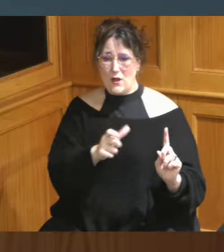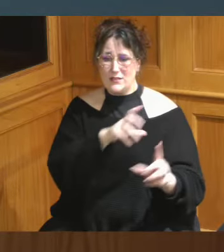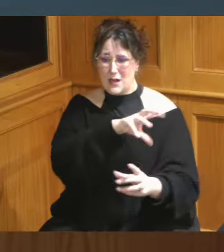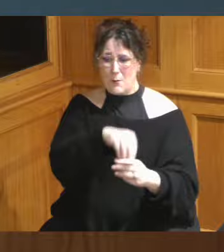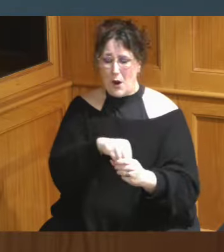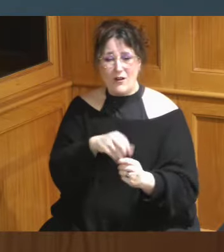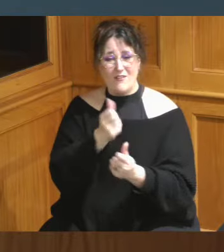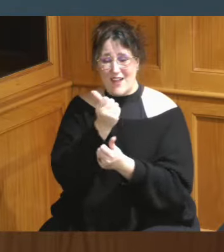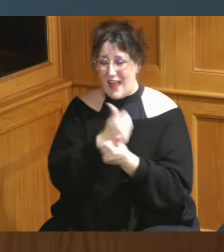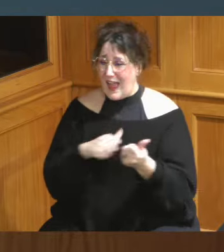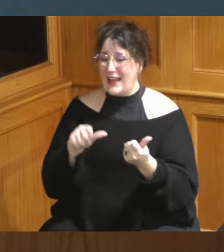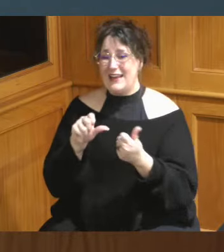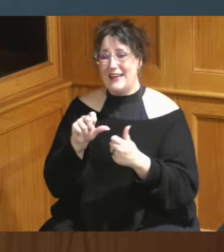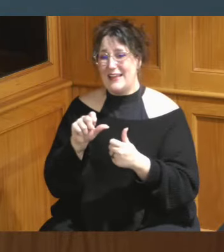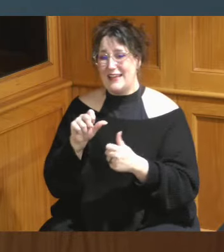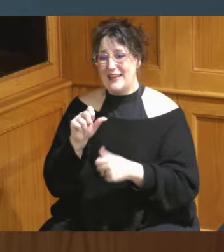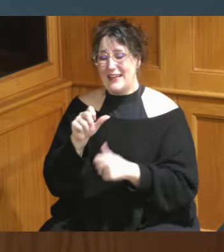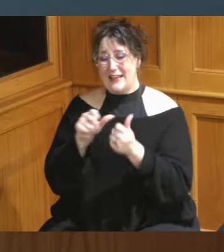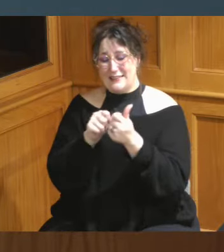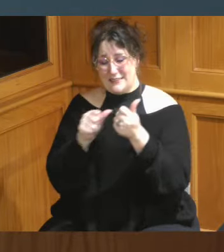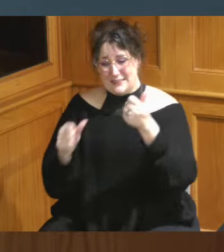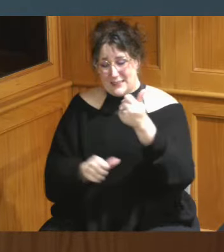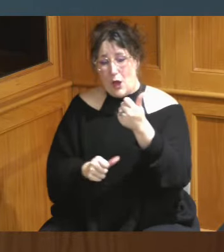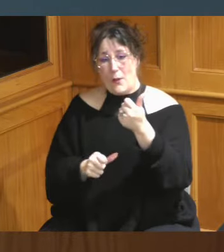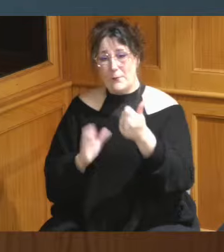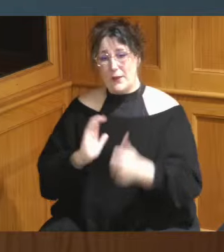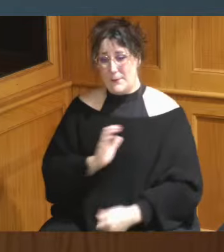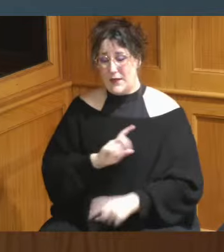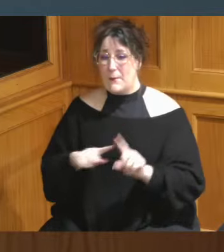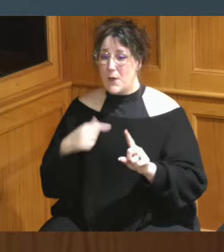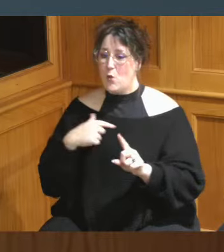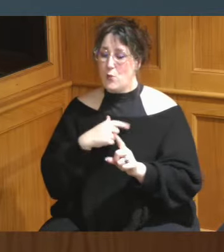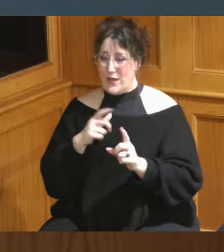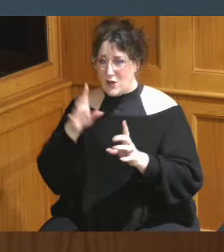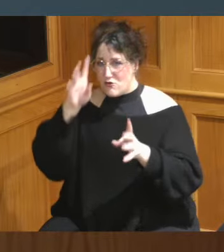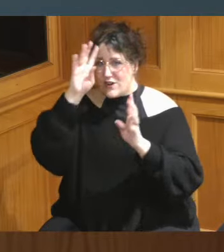commit- steering committee subcommittees. And so, we created a special category called friends